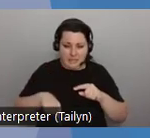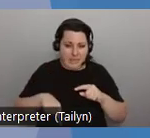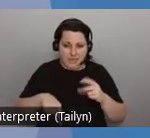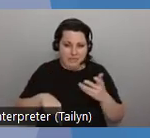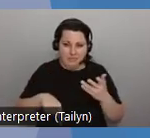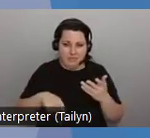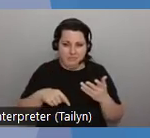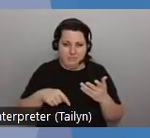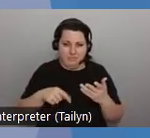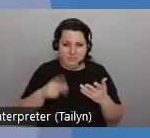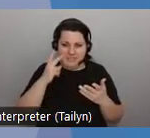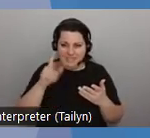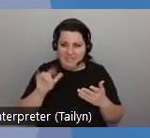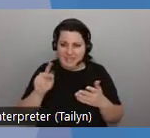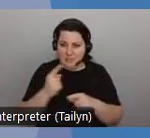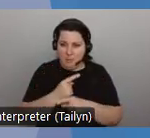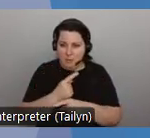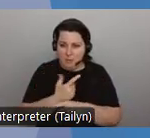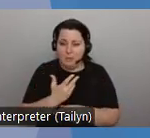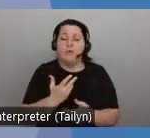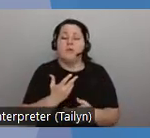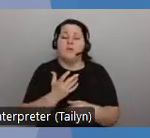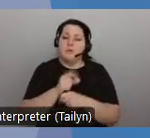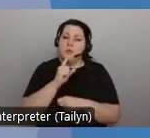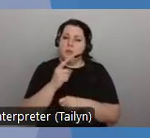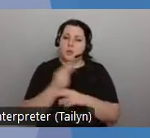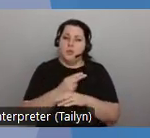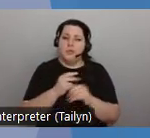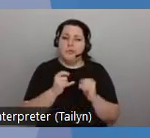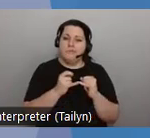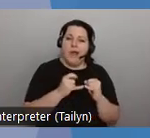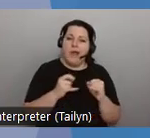if they have low vision and they are using magnification, and they are not able to distinguish the link properly.